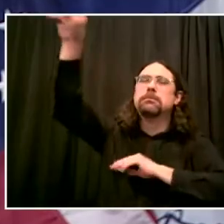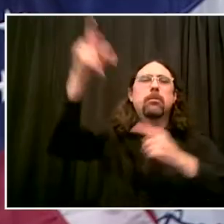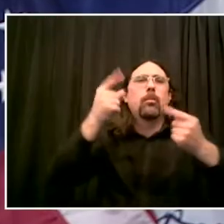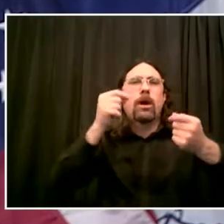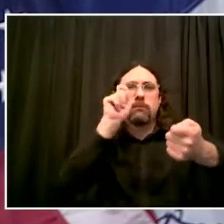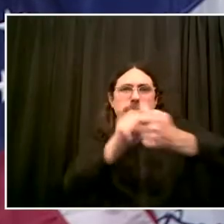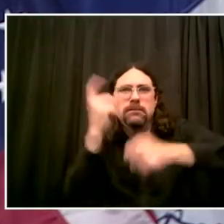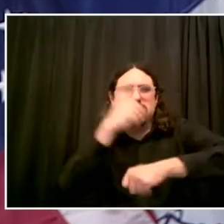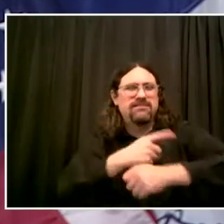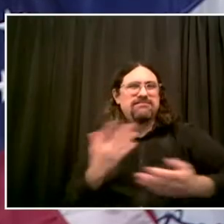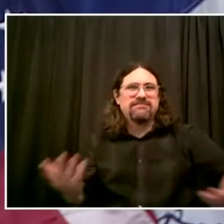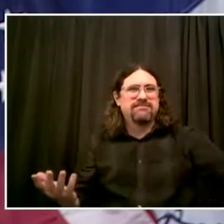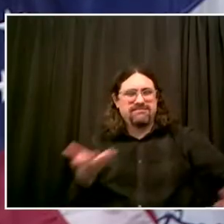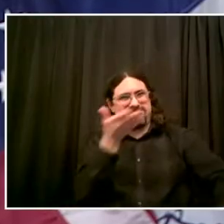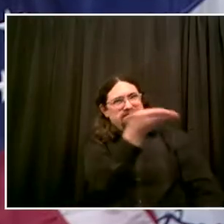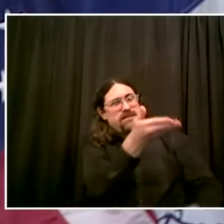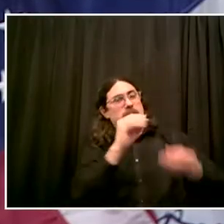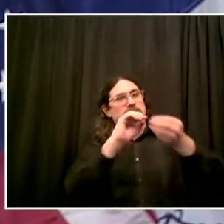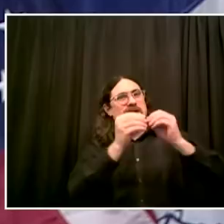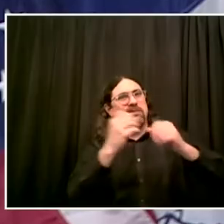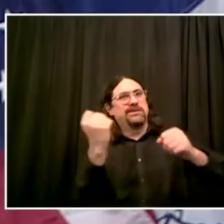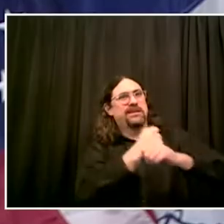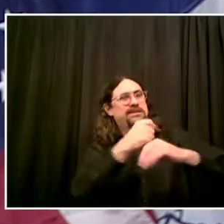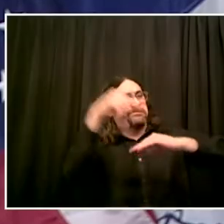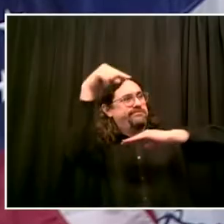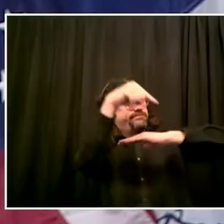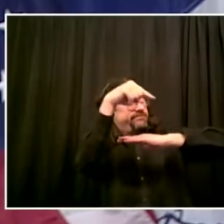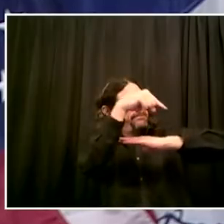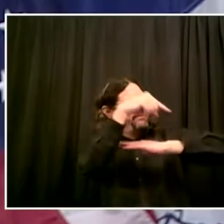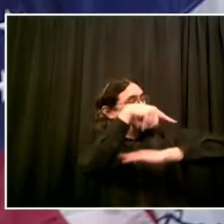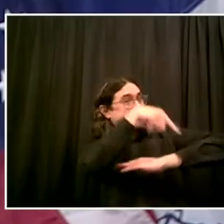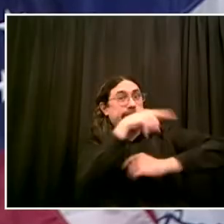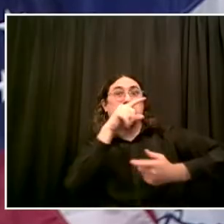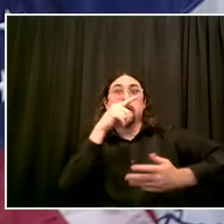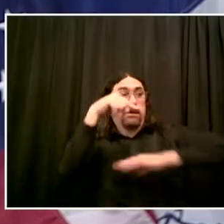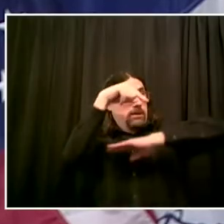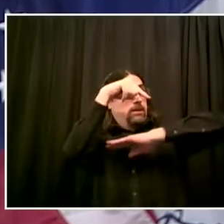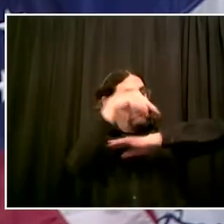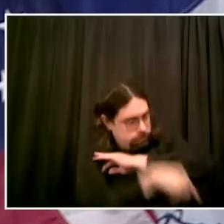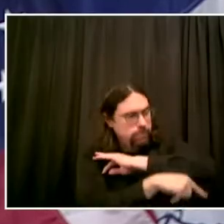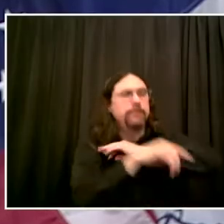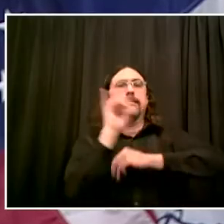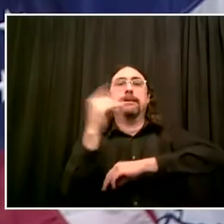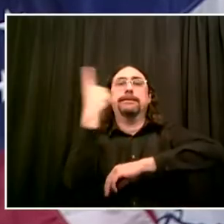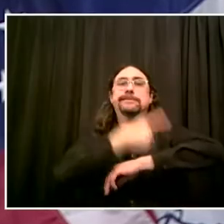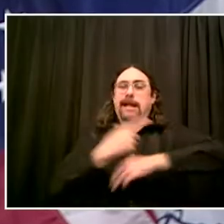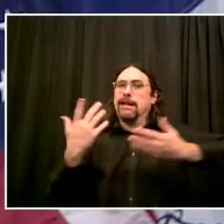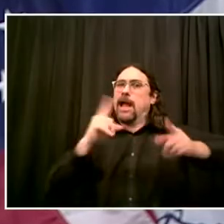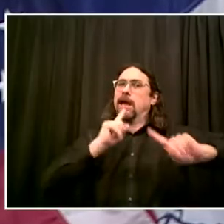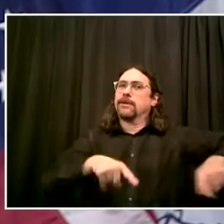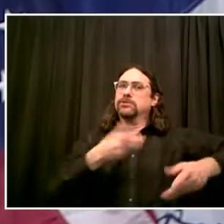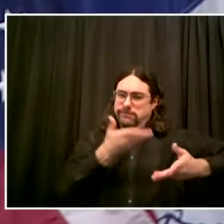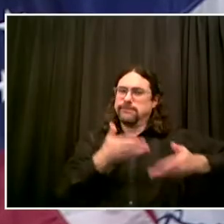READY. NEXT IS JULIET.